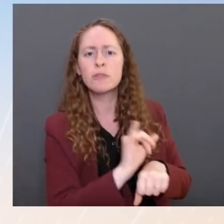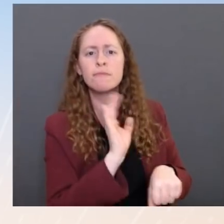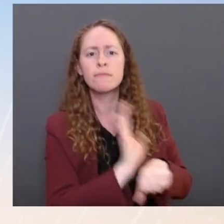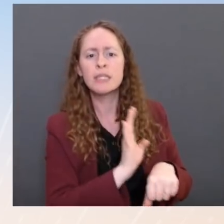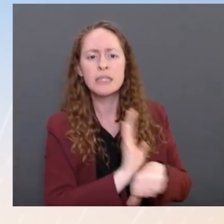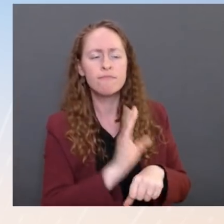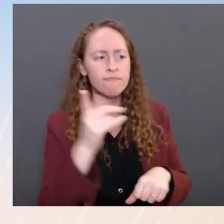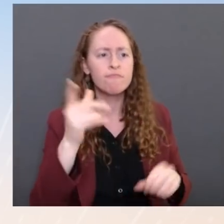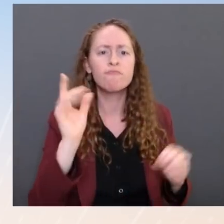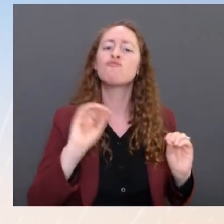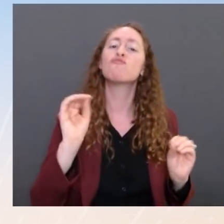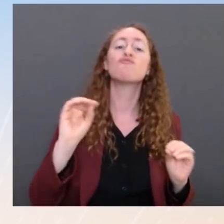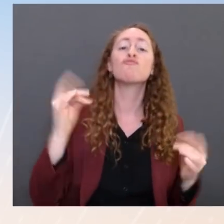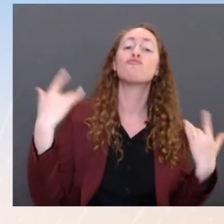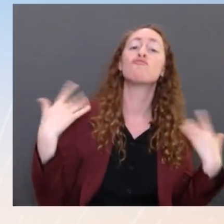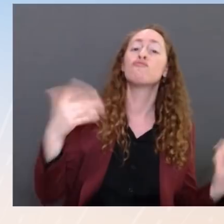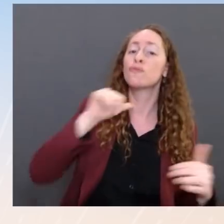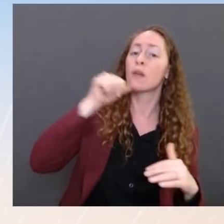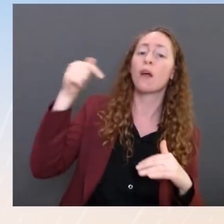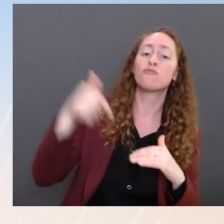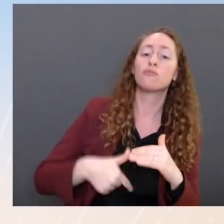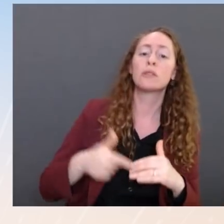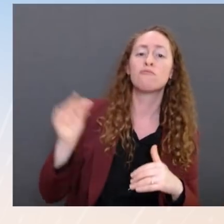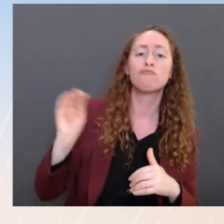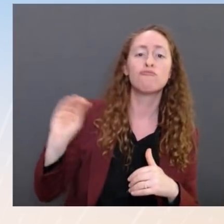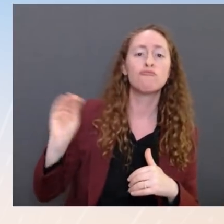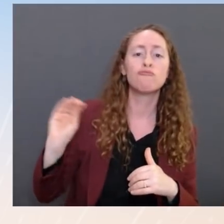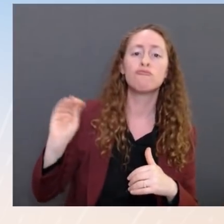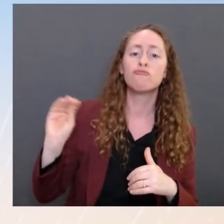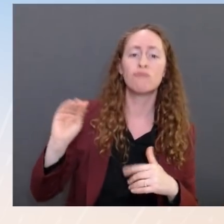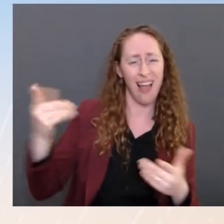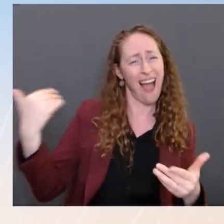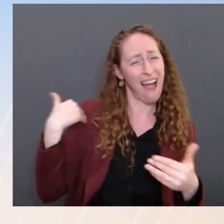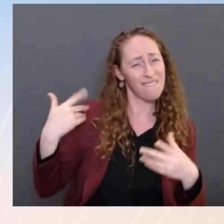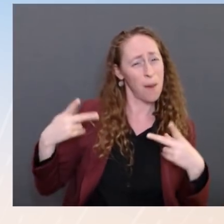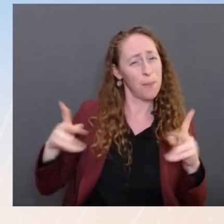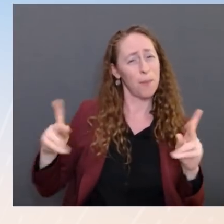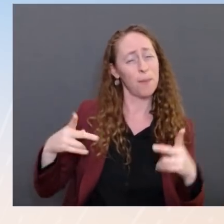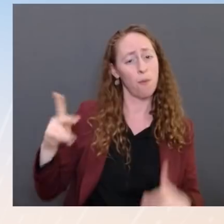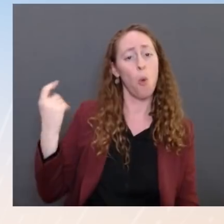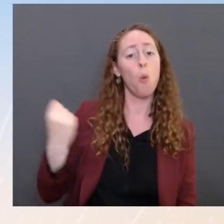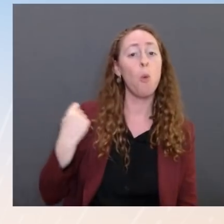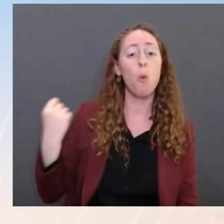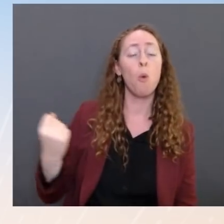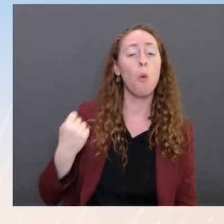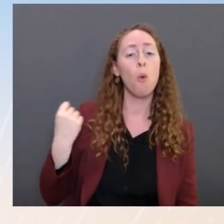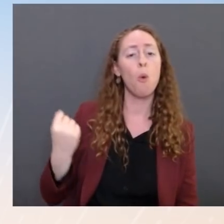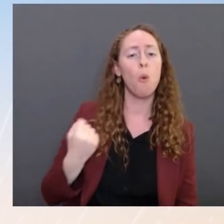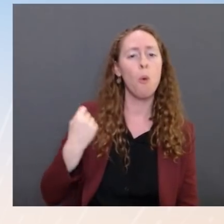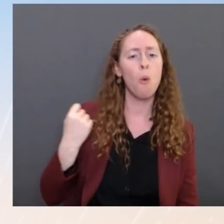that have been approved and are waiting to be used onshore. So, just to reiterate what we expect: U.S. production is expected to increase